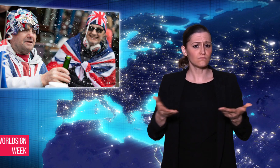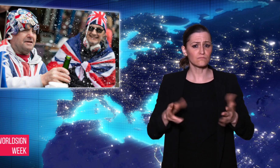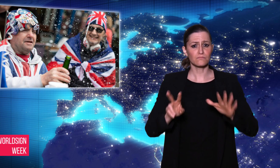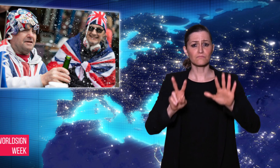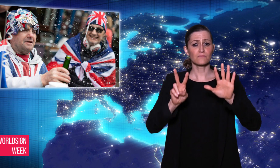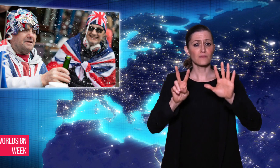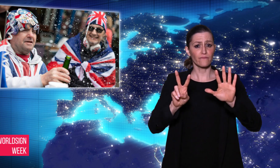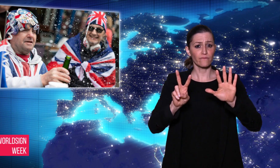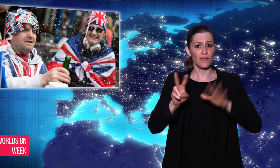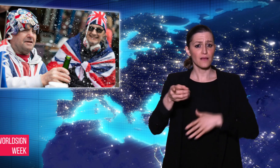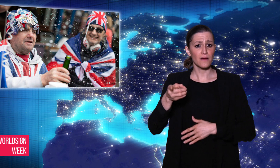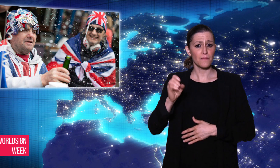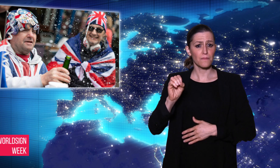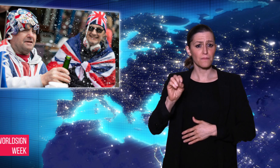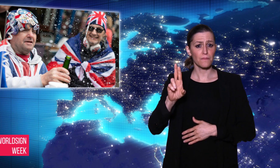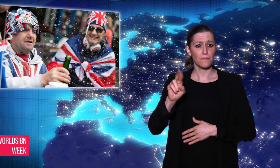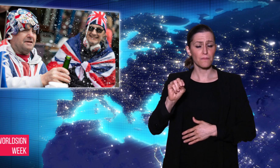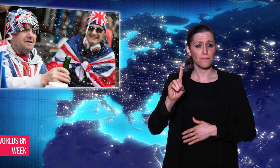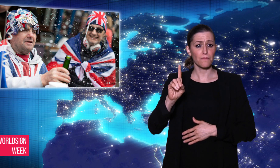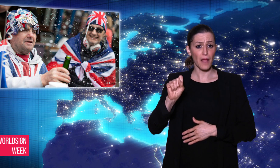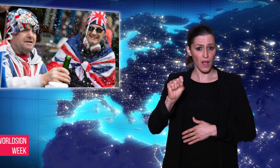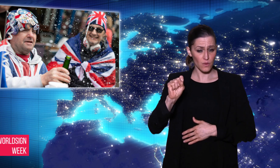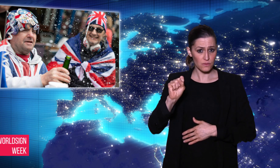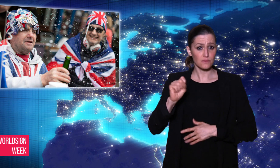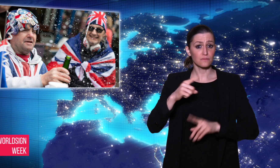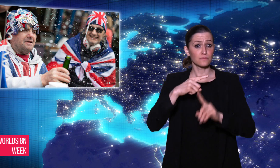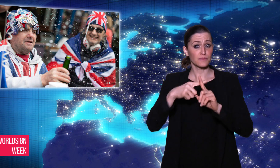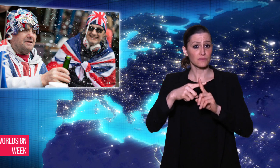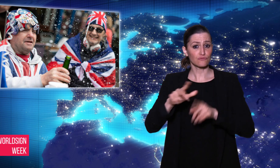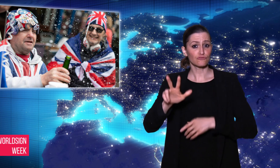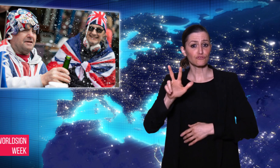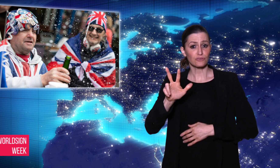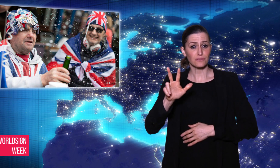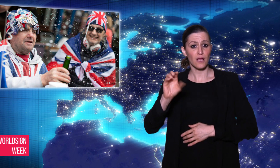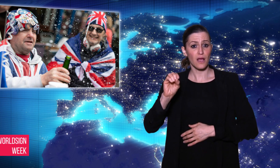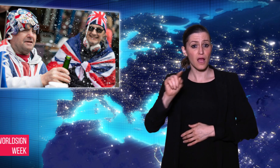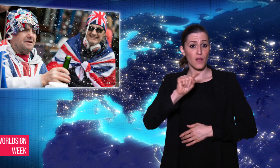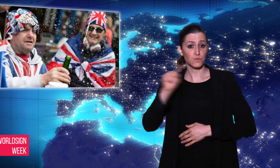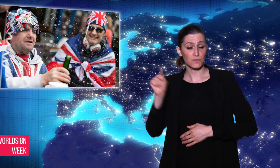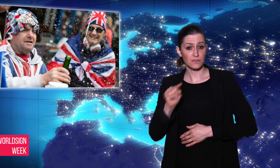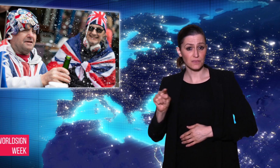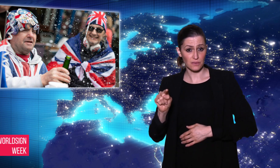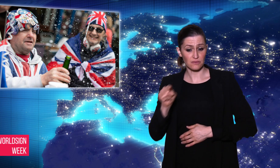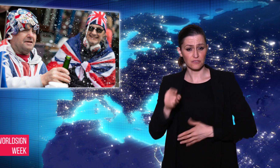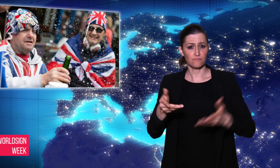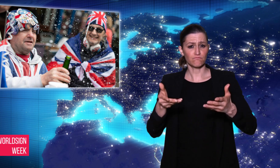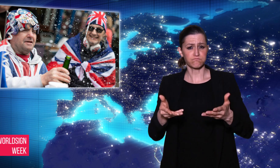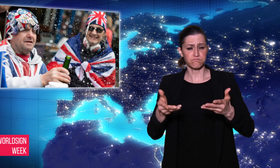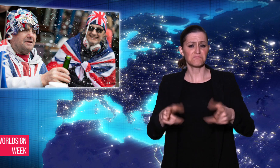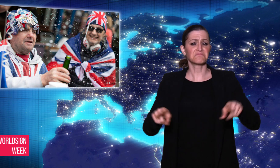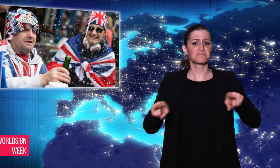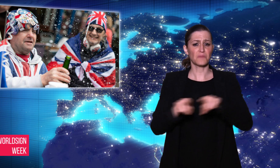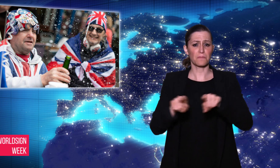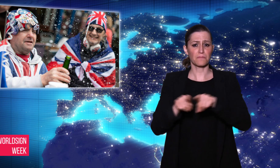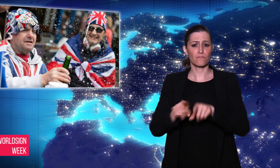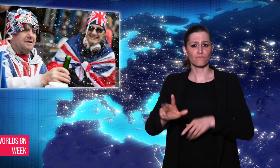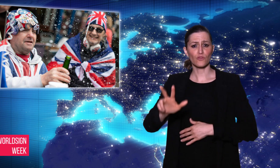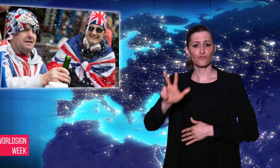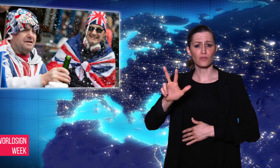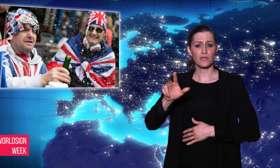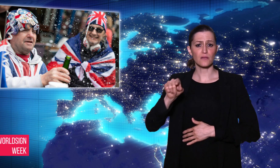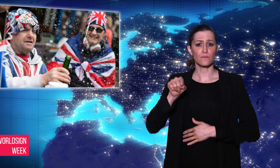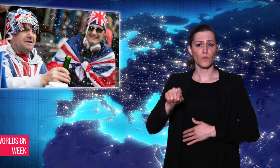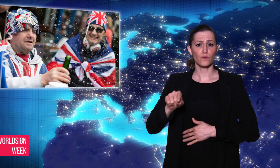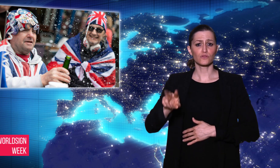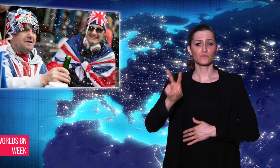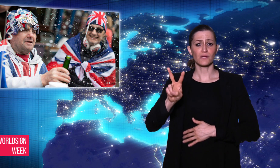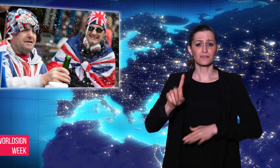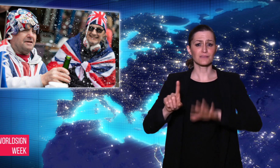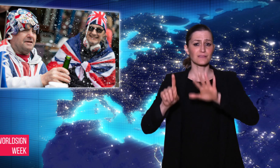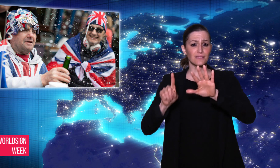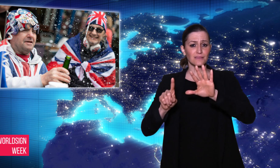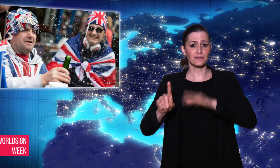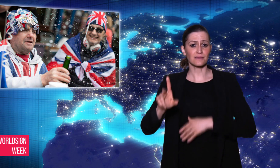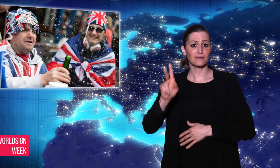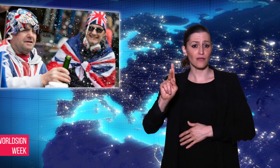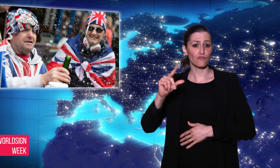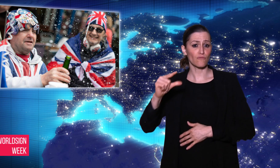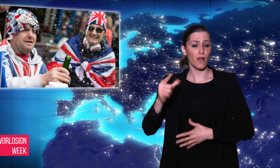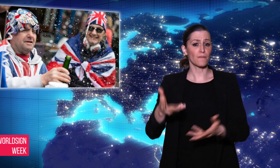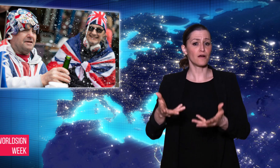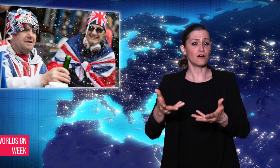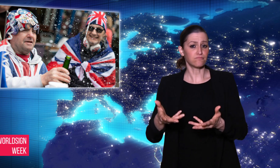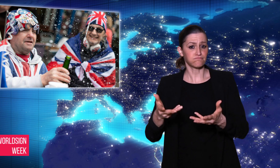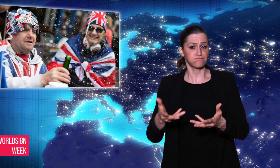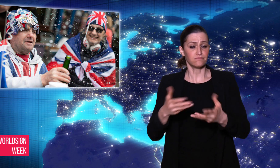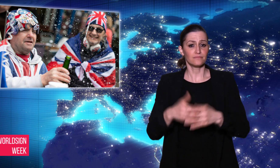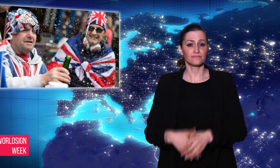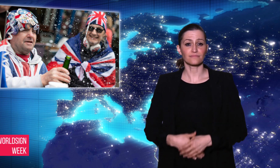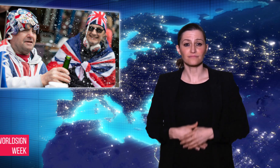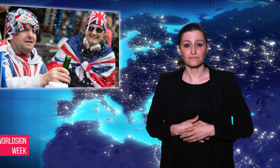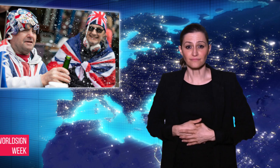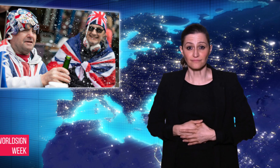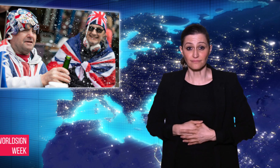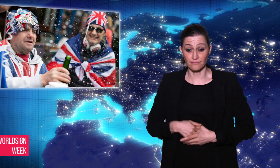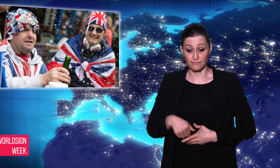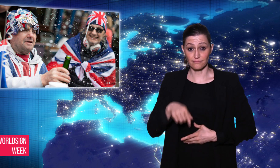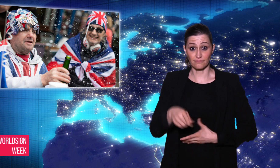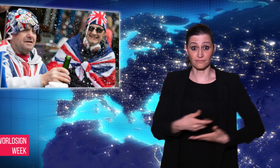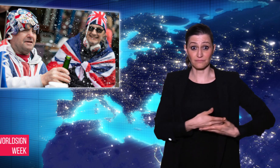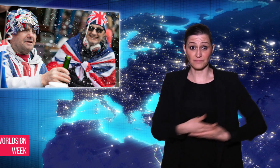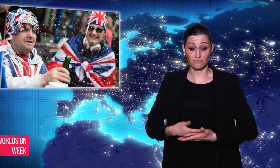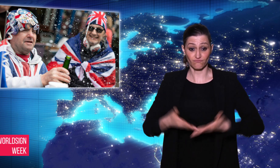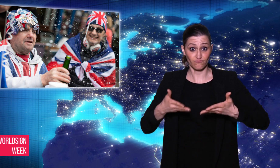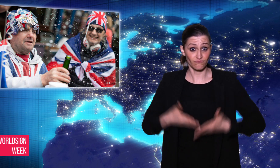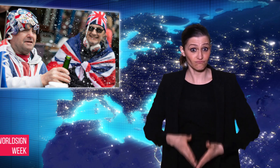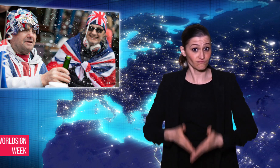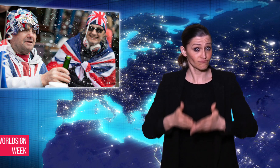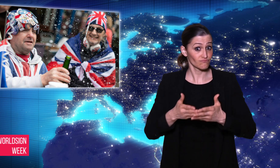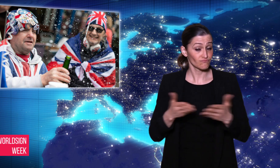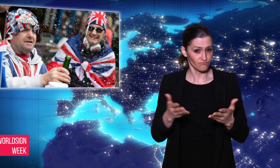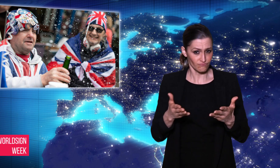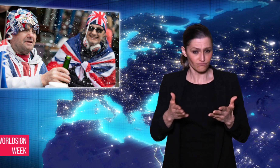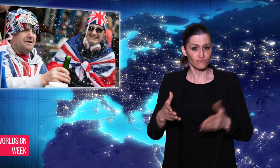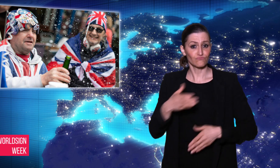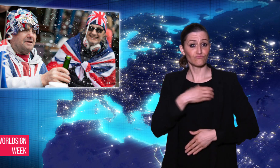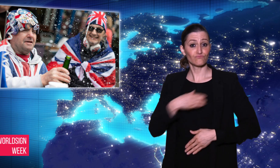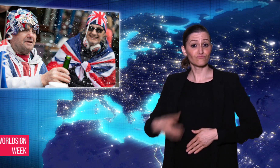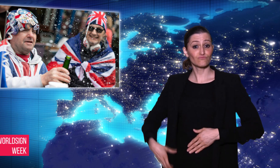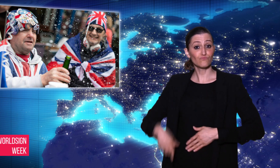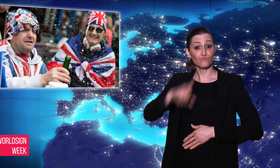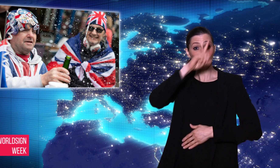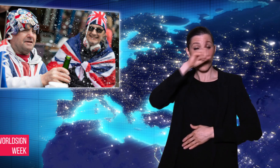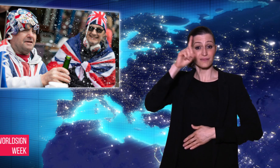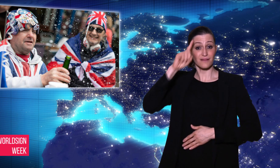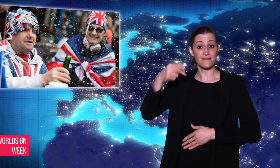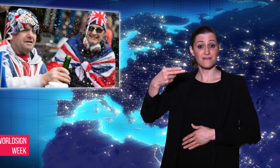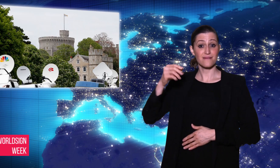The baby weighed at seven pounds and three ounces and is the eighth